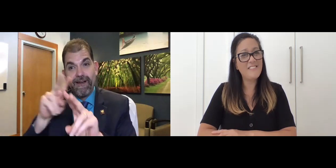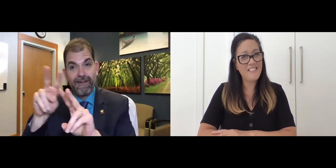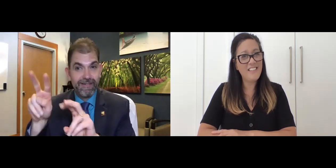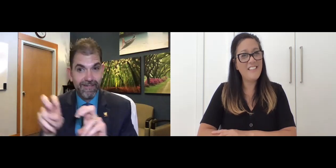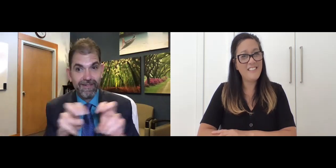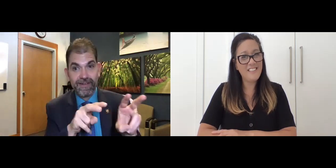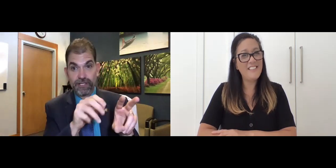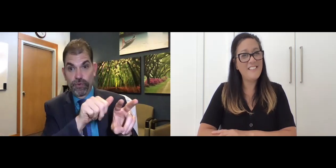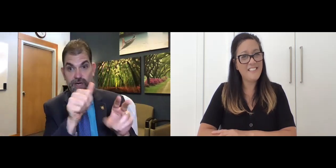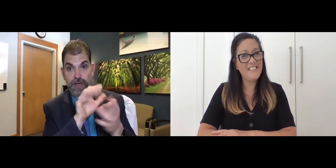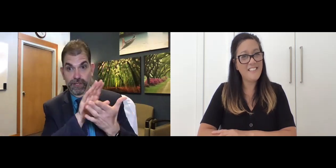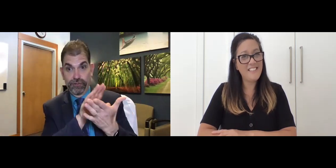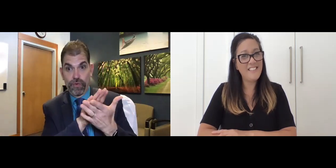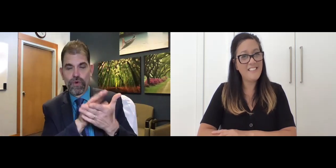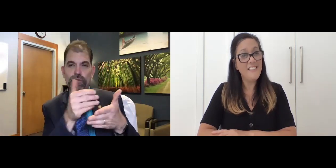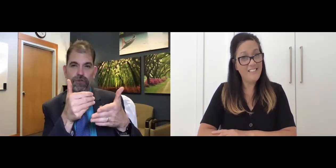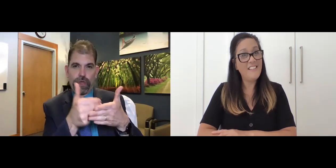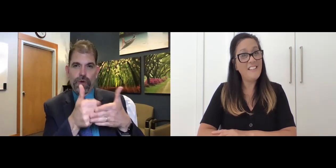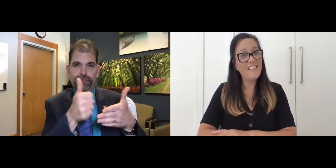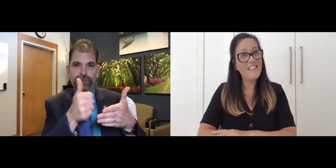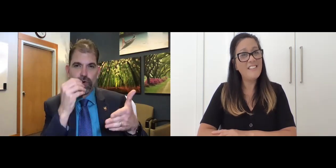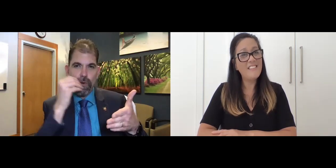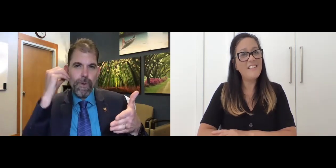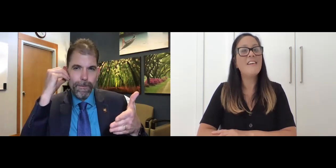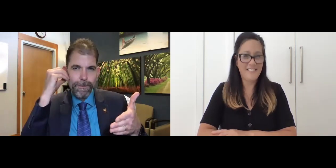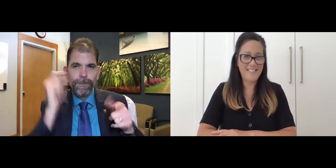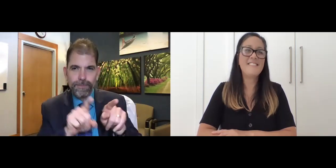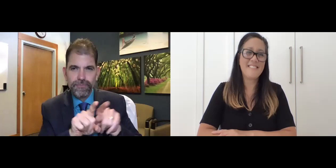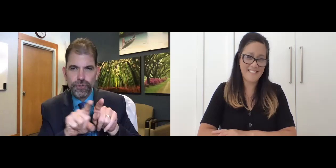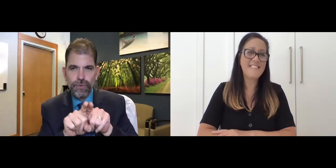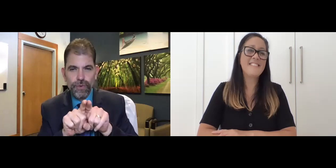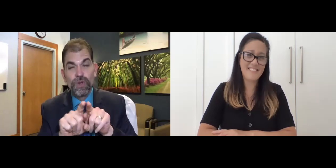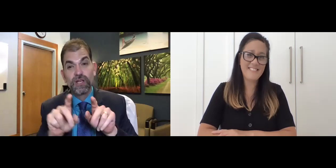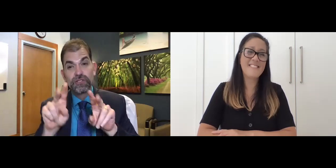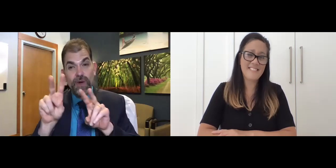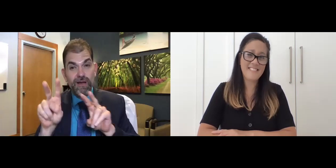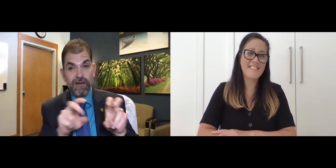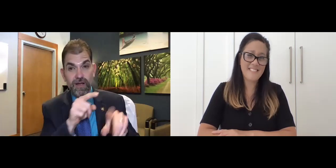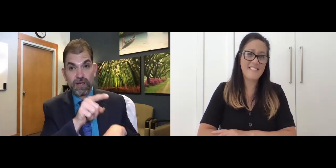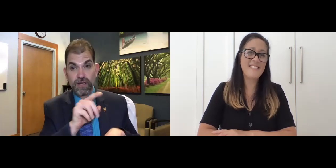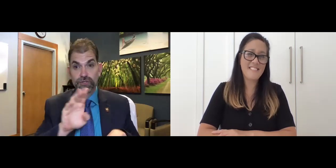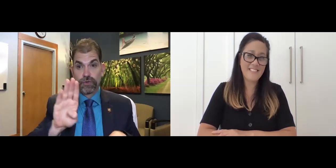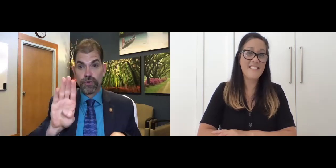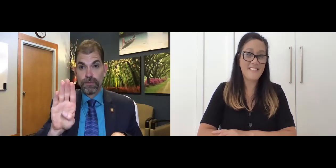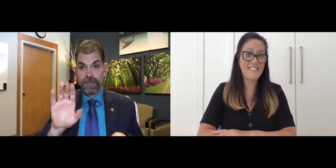before I decided to go ahead and transfer to a college that was closer to home.